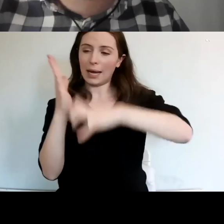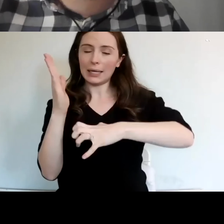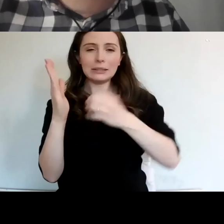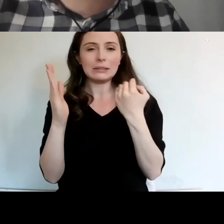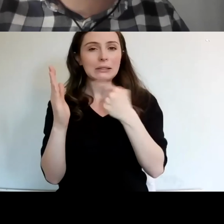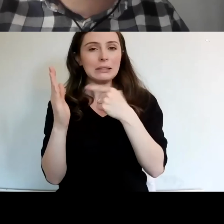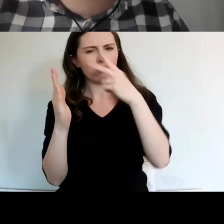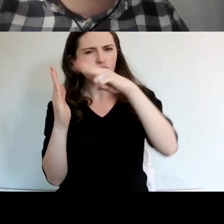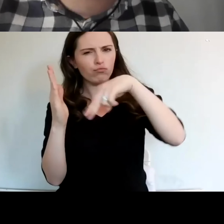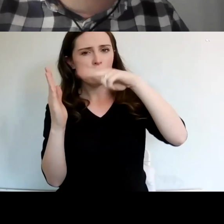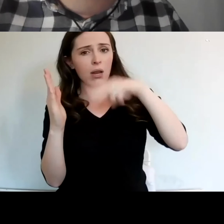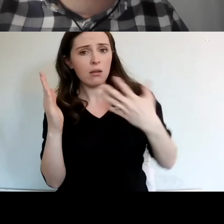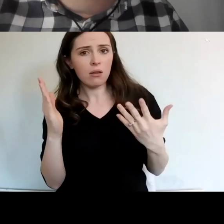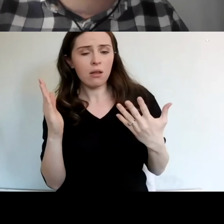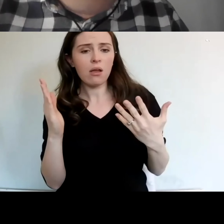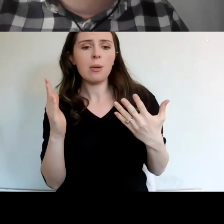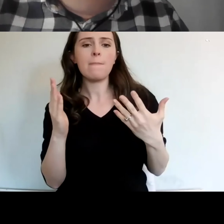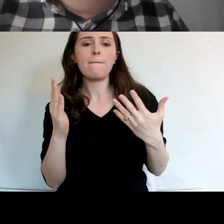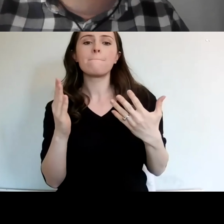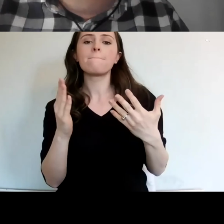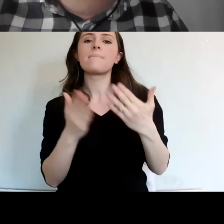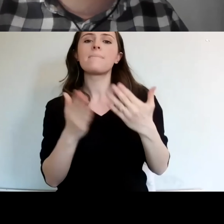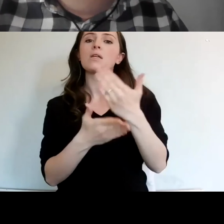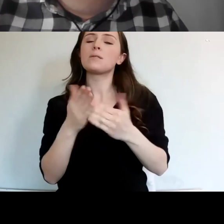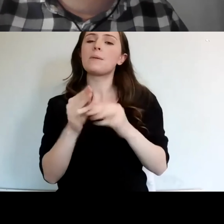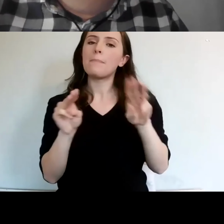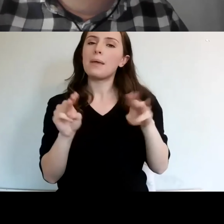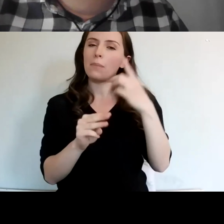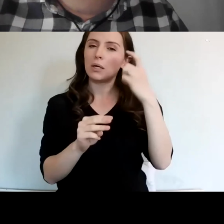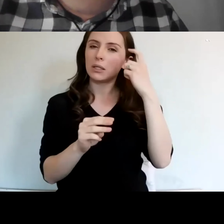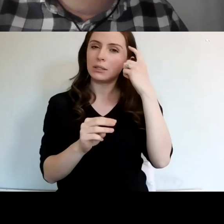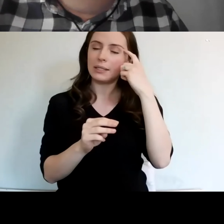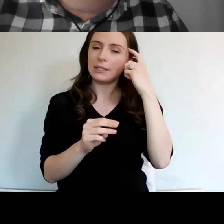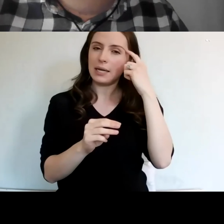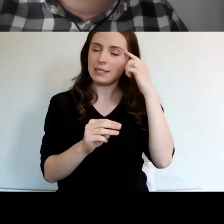Some people with cognitive intellectual disabilities need that to be done